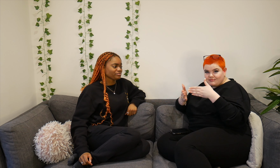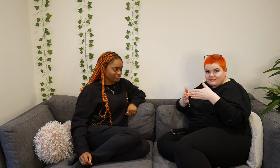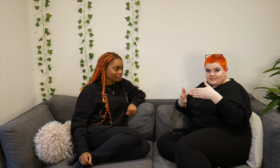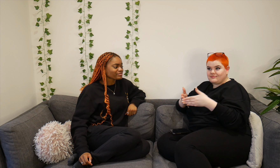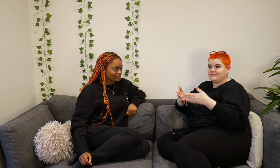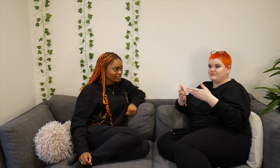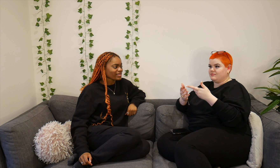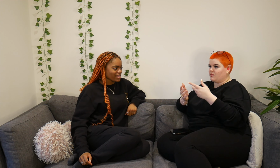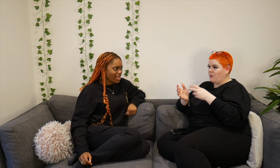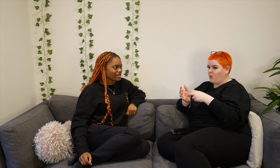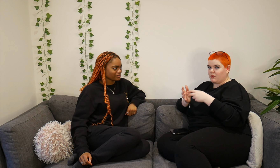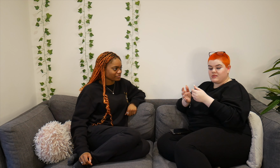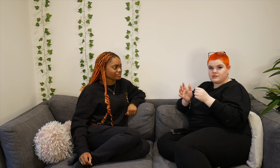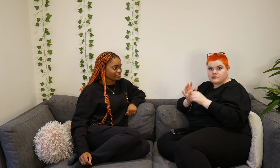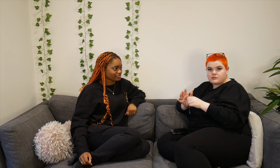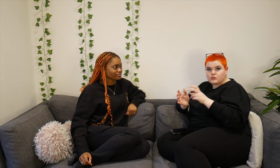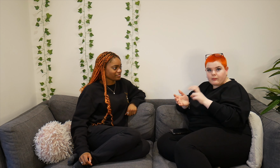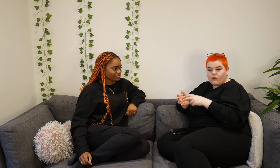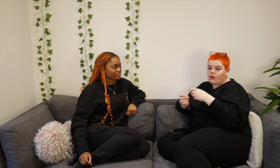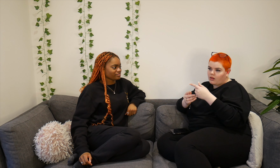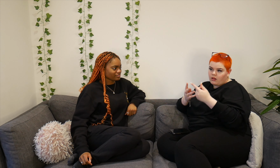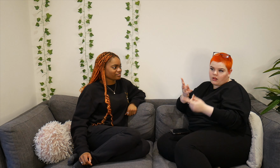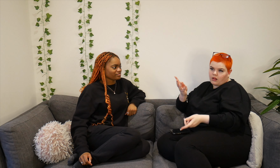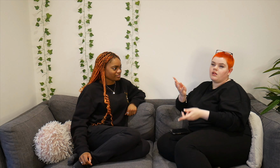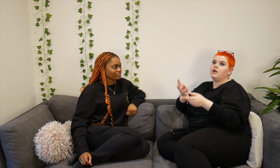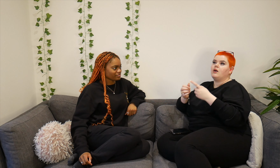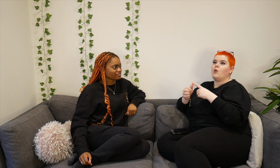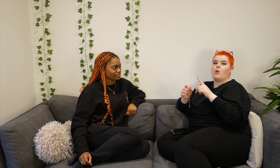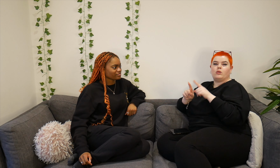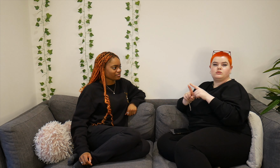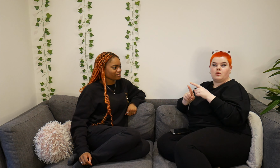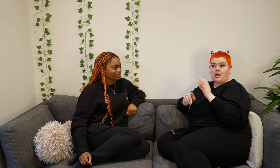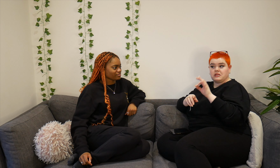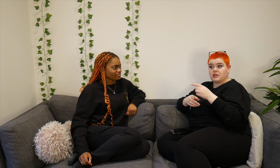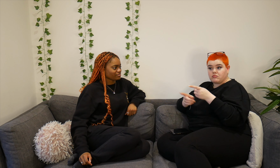got worse. More barriers were put in place and it became harder to book appointments,